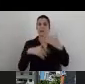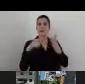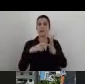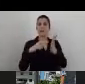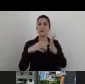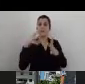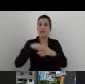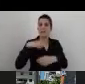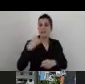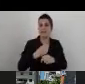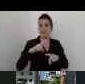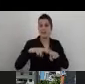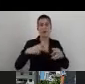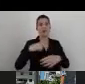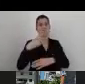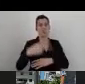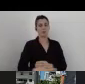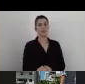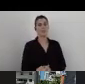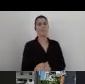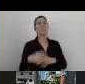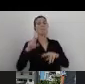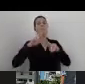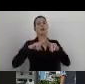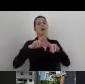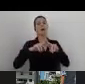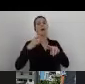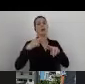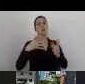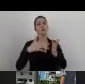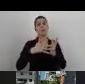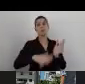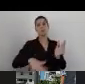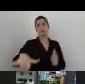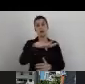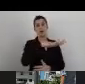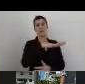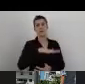Then after that we go to field and and we take like three,